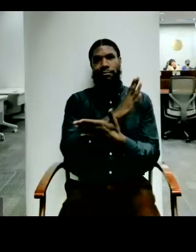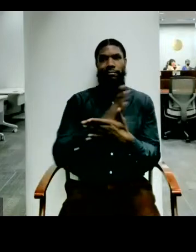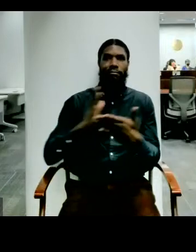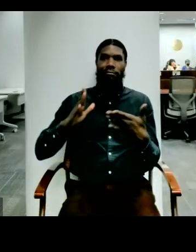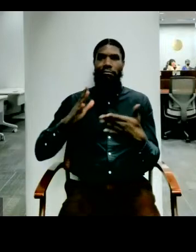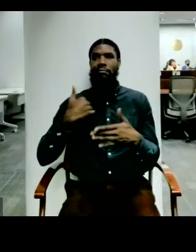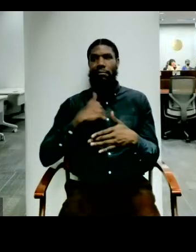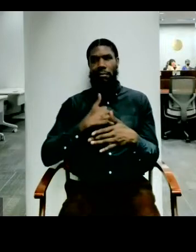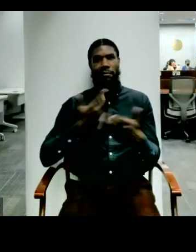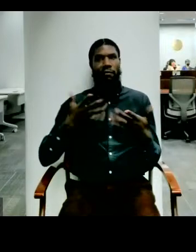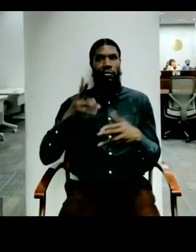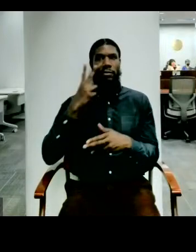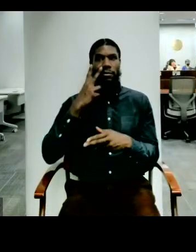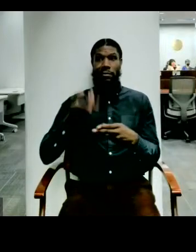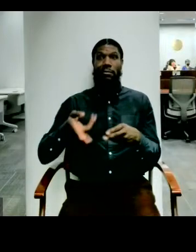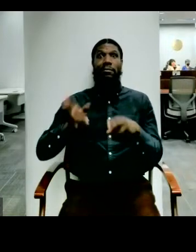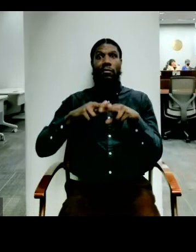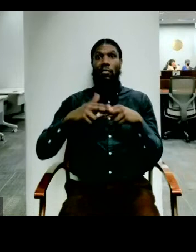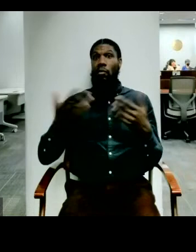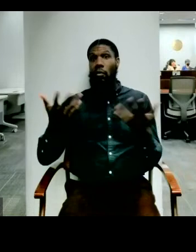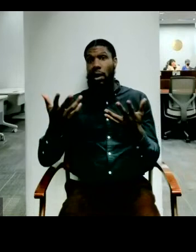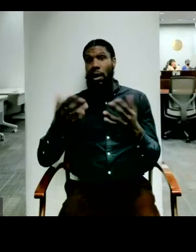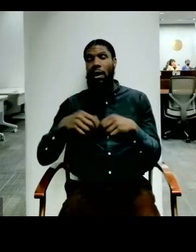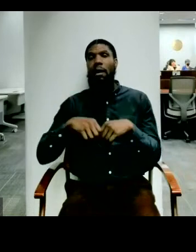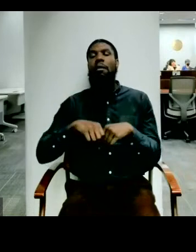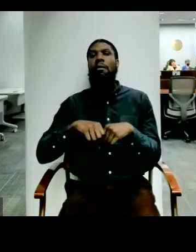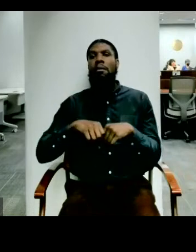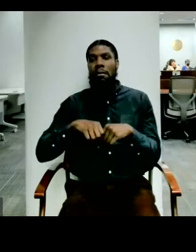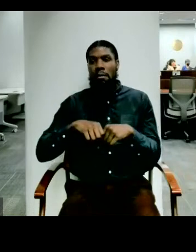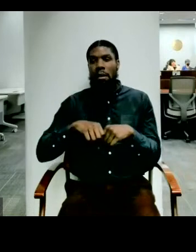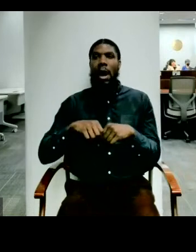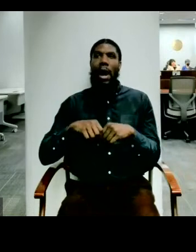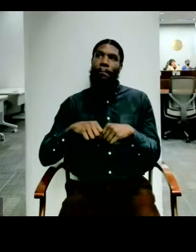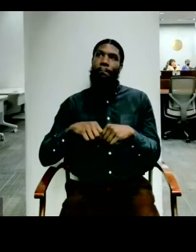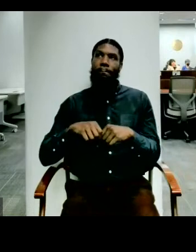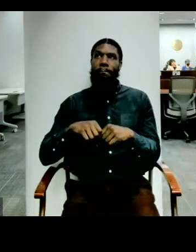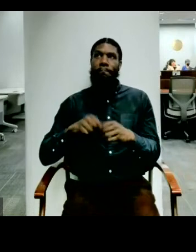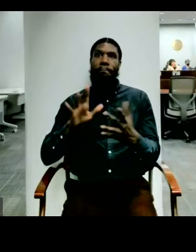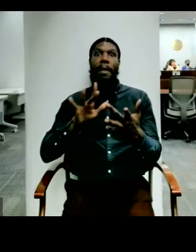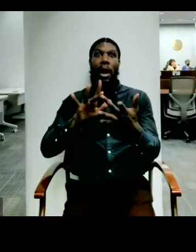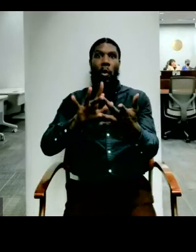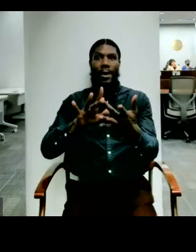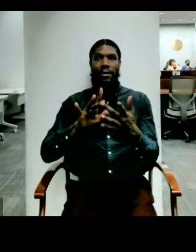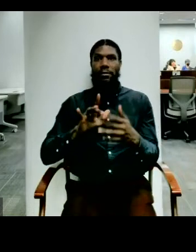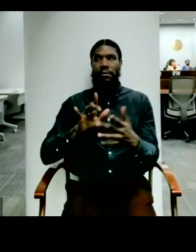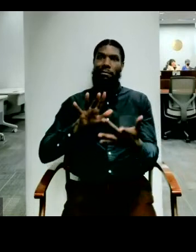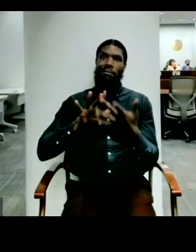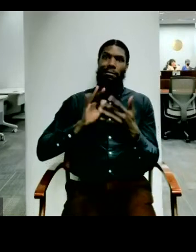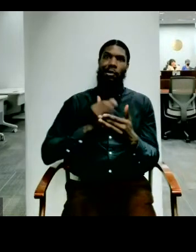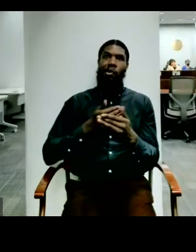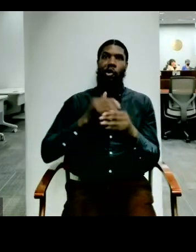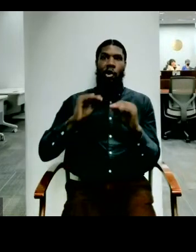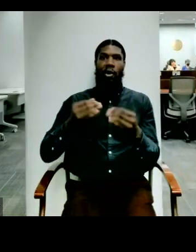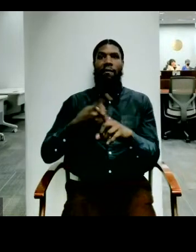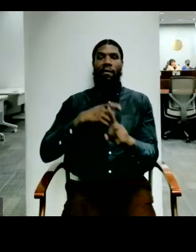we have seen an increase in outreach to our office from um Muslim individuals and